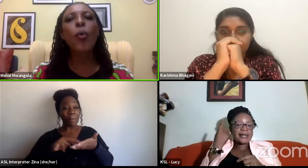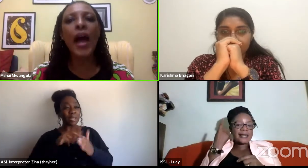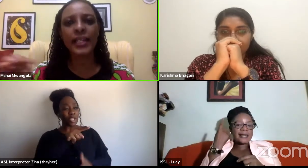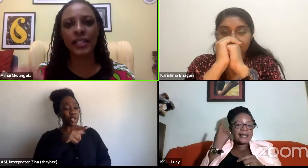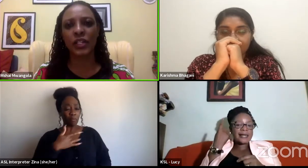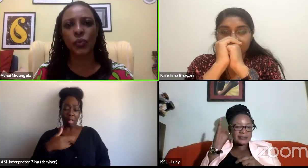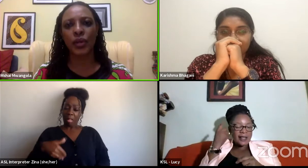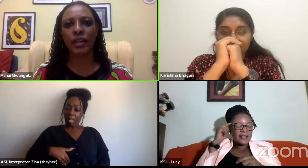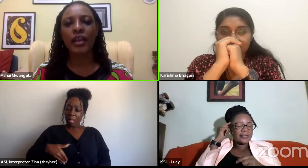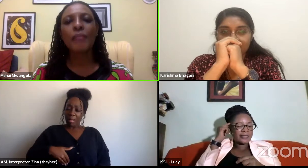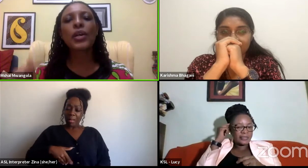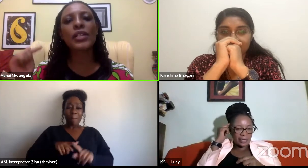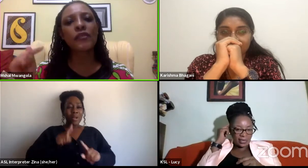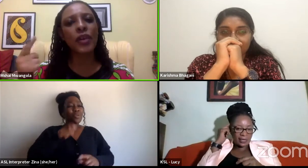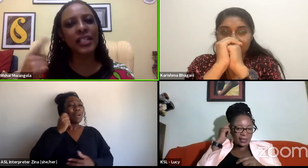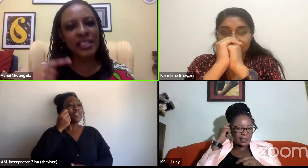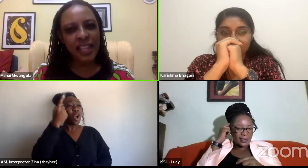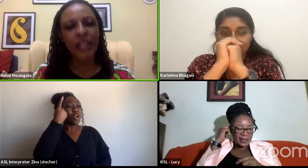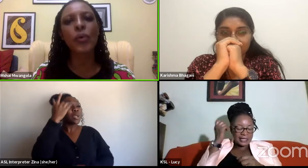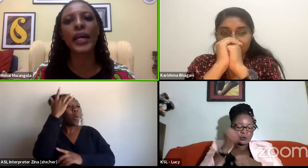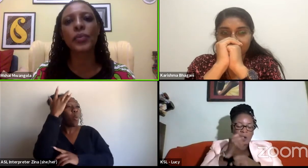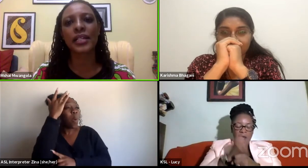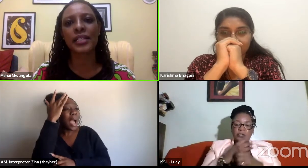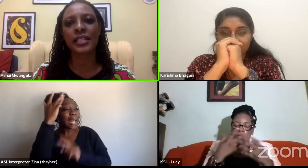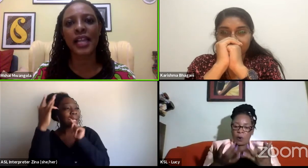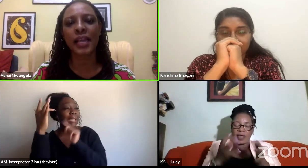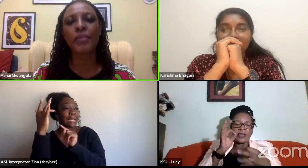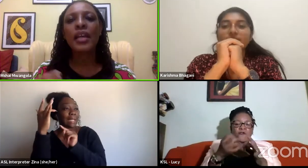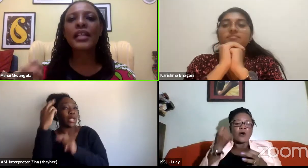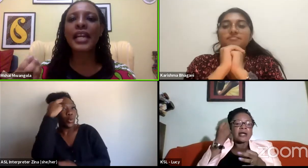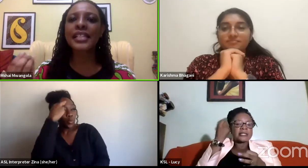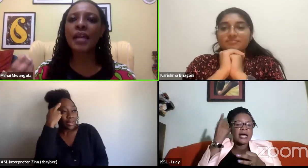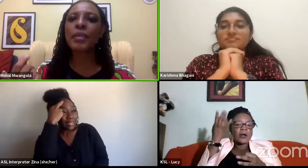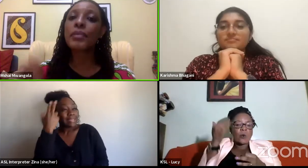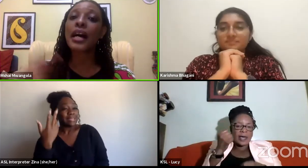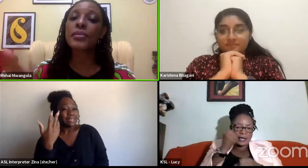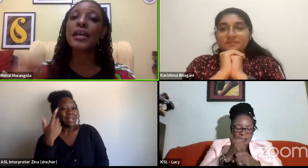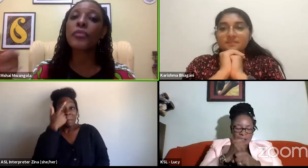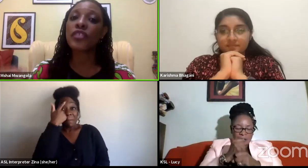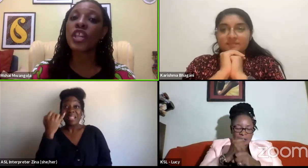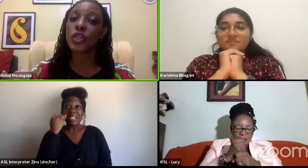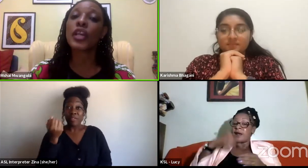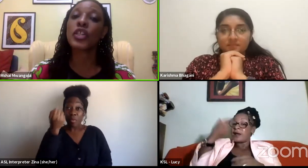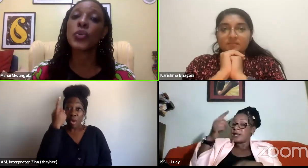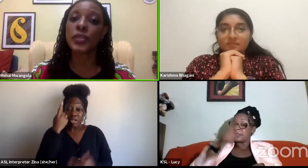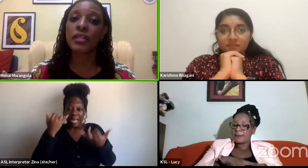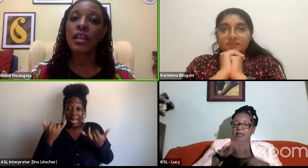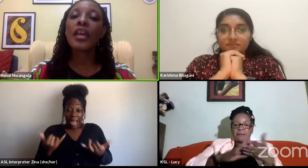why did it work? Because if you understand why it works this time, next time, it becomes something that you can use.